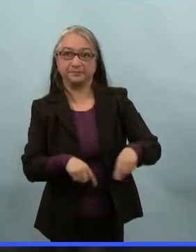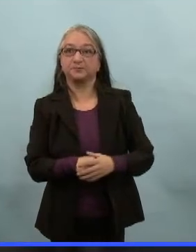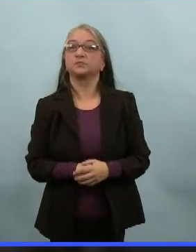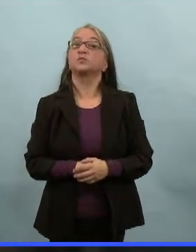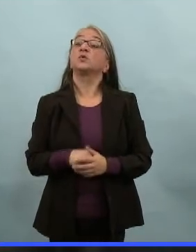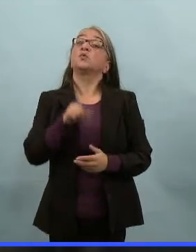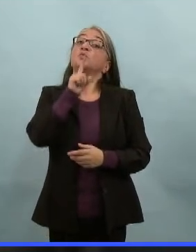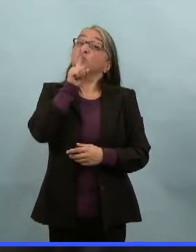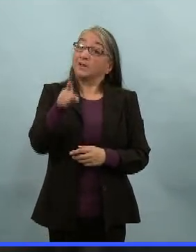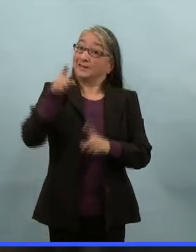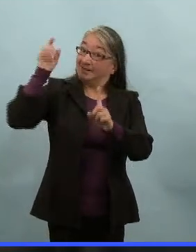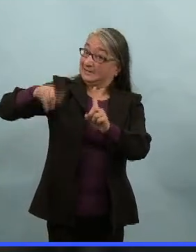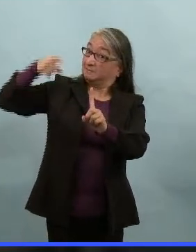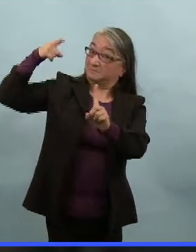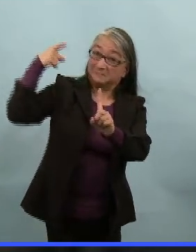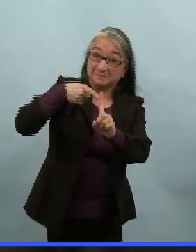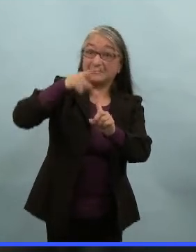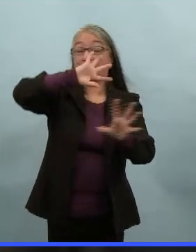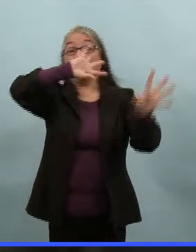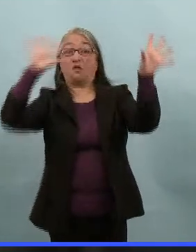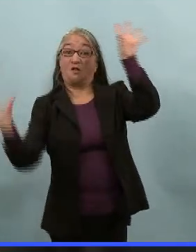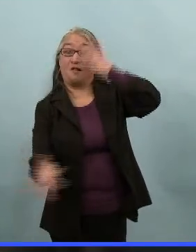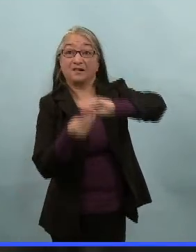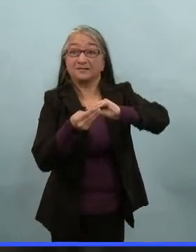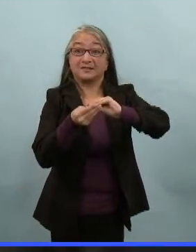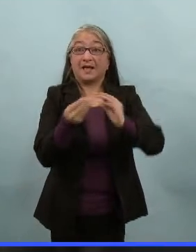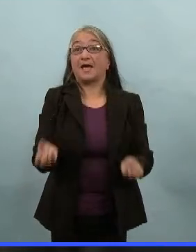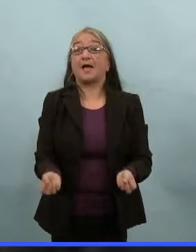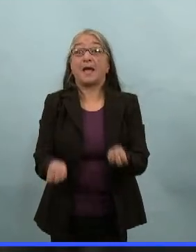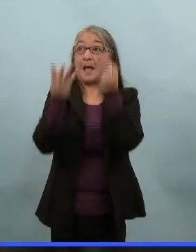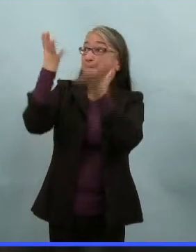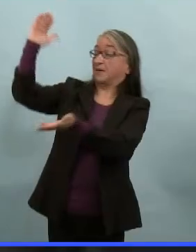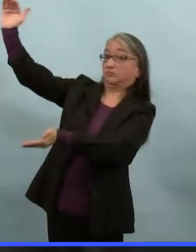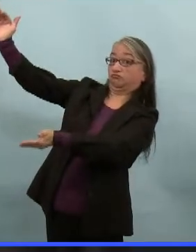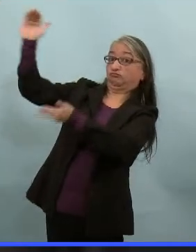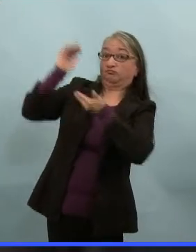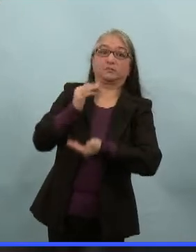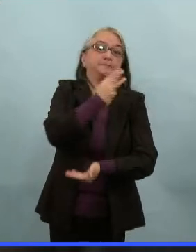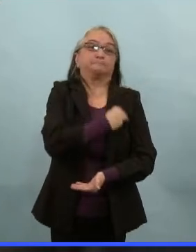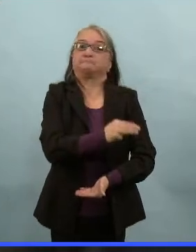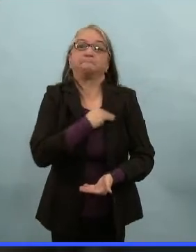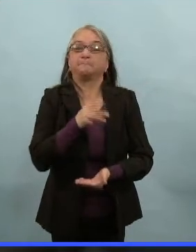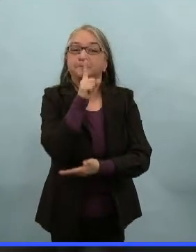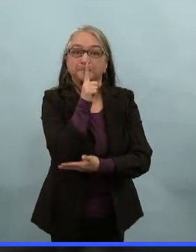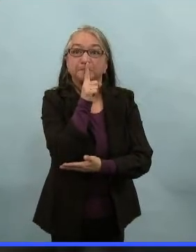when that's available we will provide that we talked about a testing strategy today and